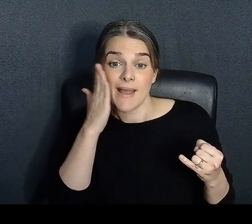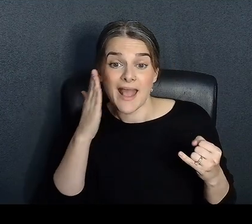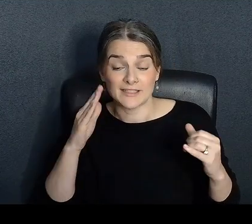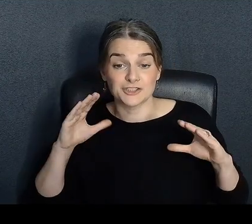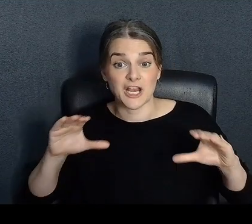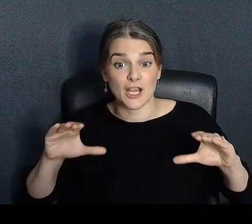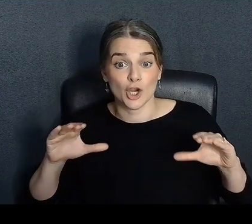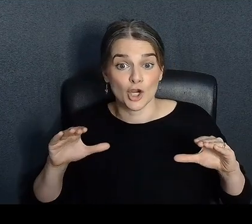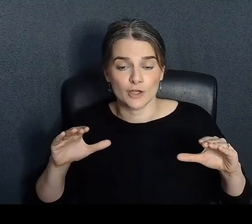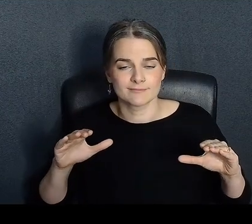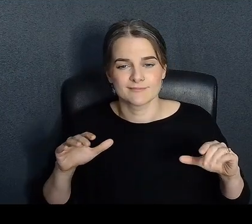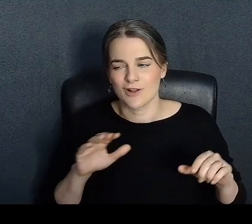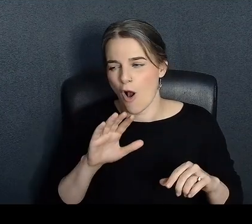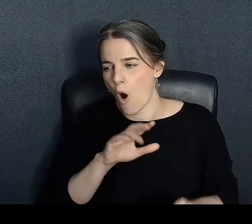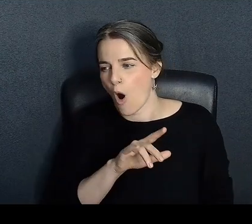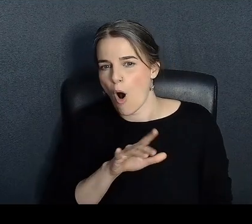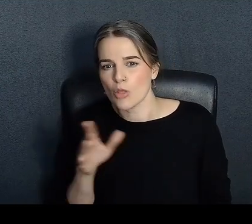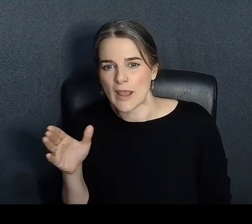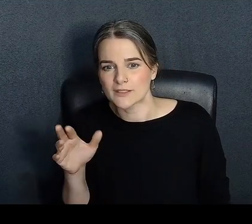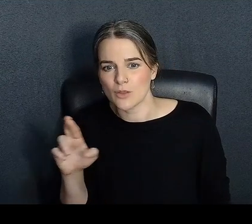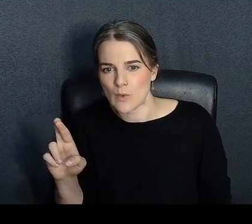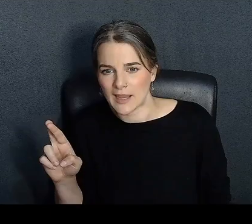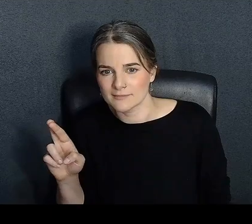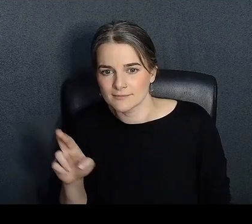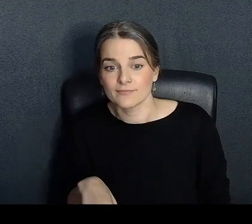Also, I love this one because it has a lamp feature.